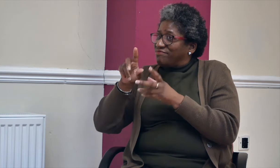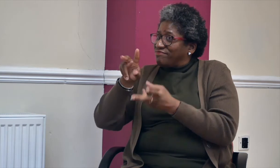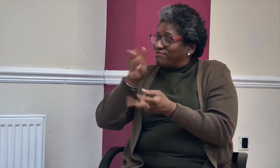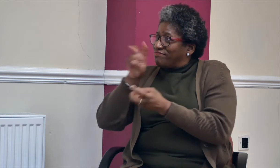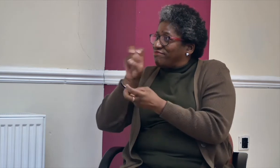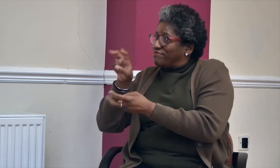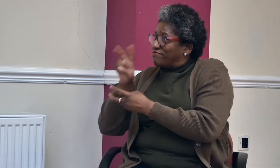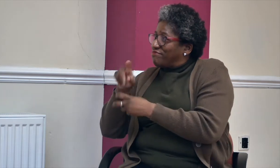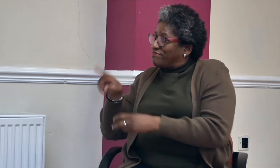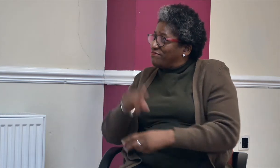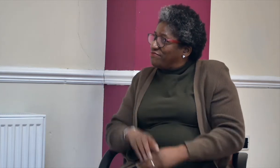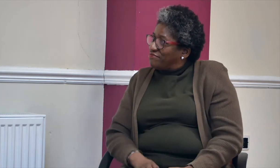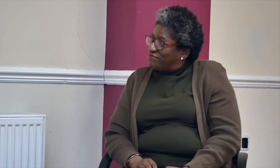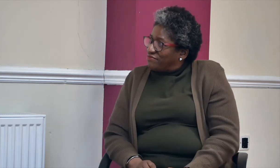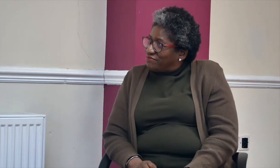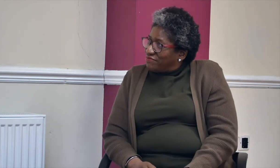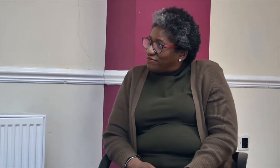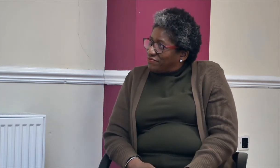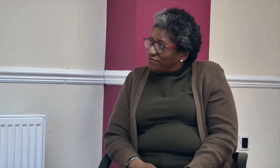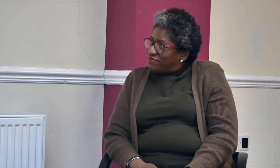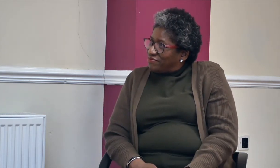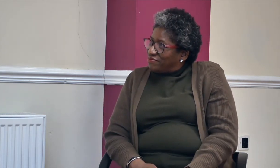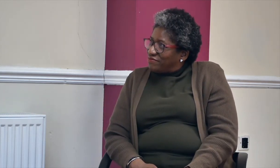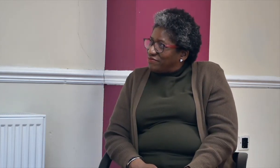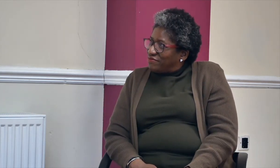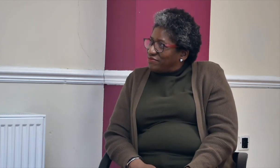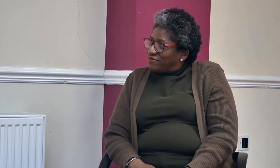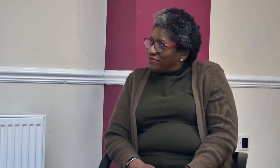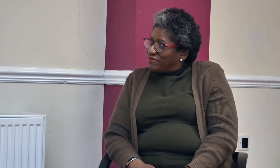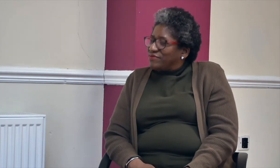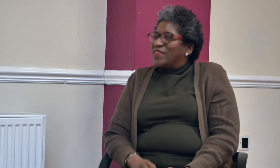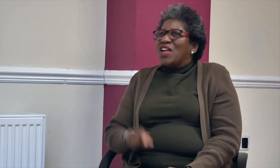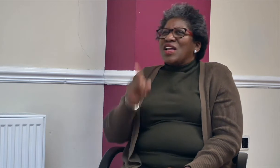to pick up what was being said.